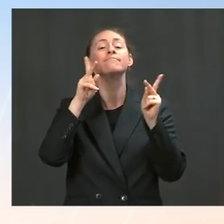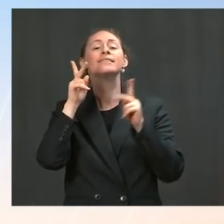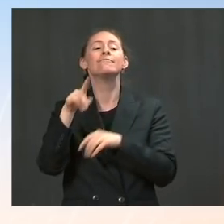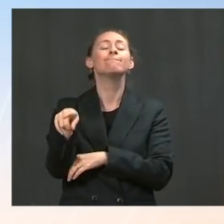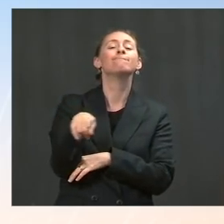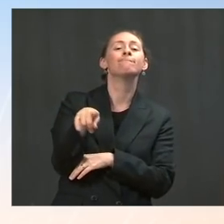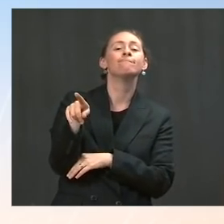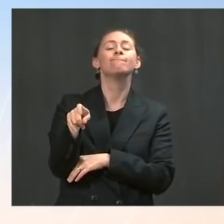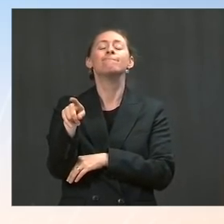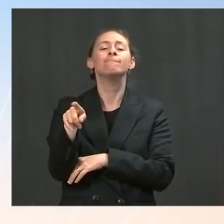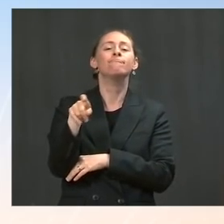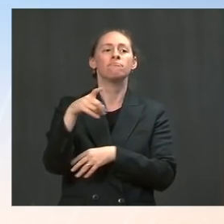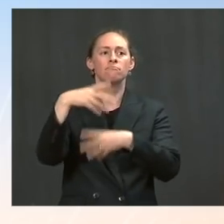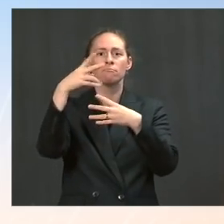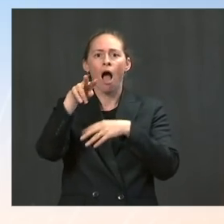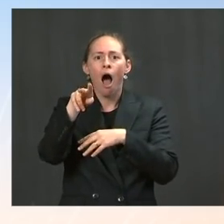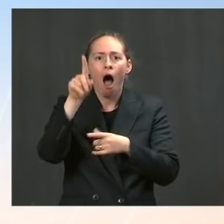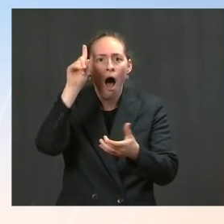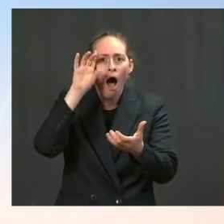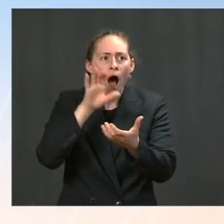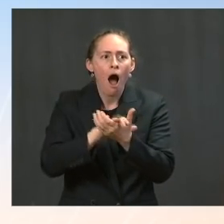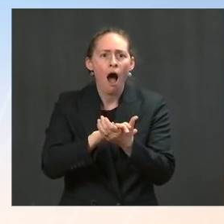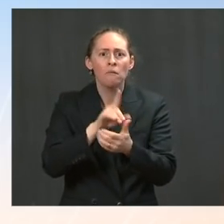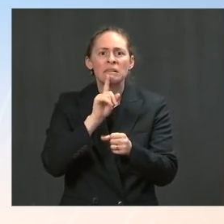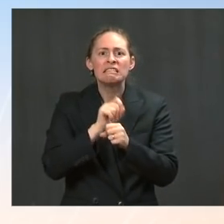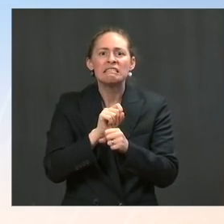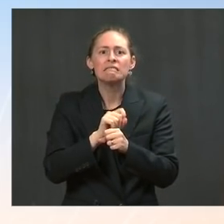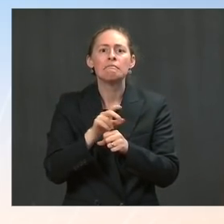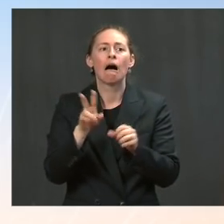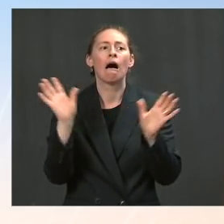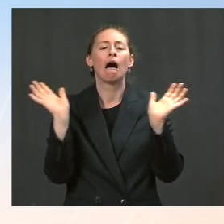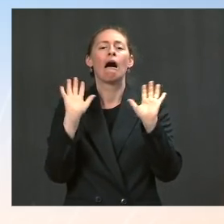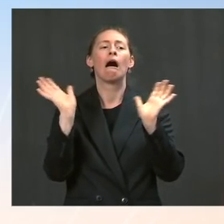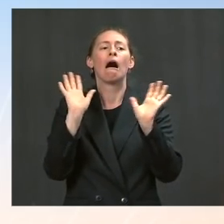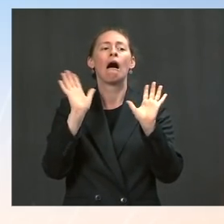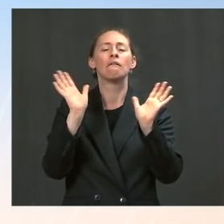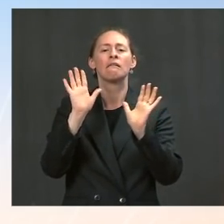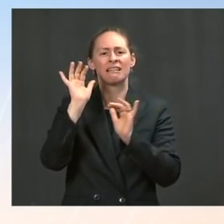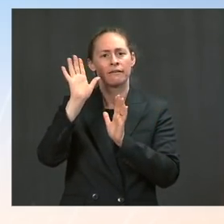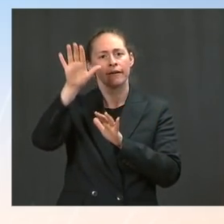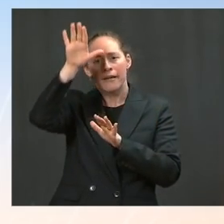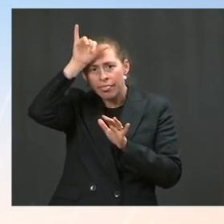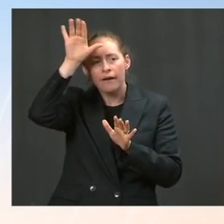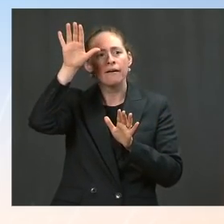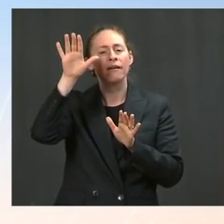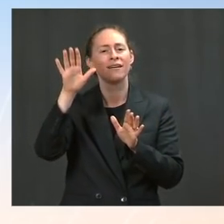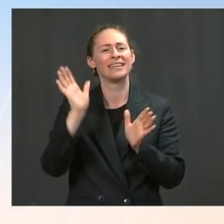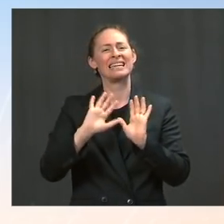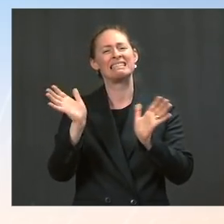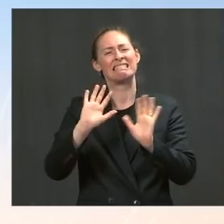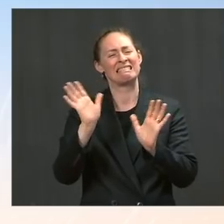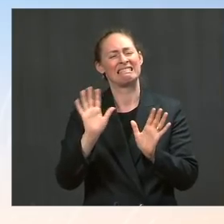between the source of the information. And that is damaging as well. So we've seen that trend. The Press: And one more, if I could, just on Afghanistan. Thank you, Jen.